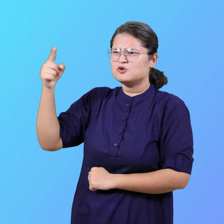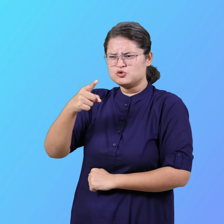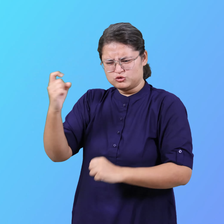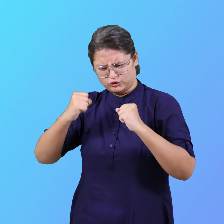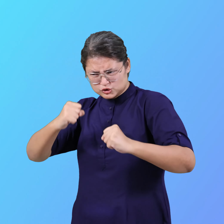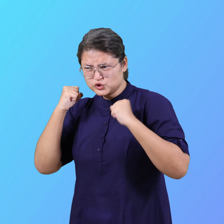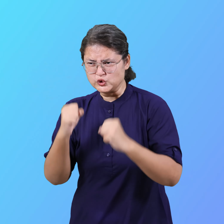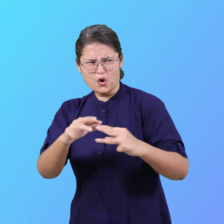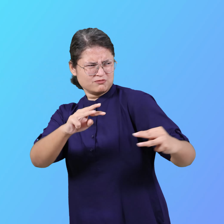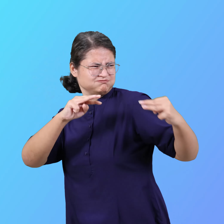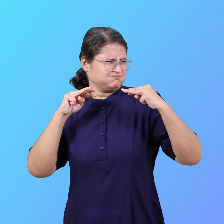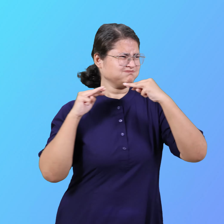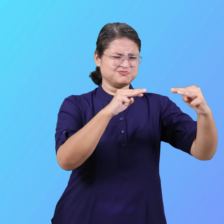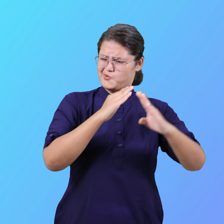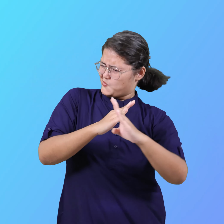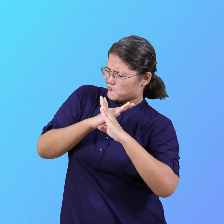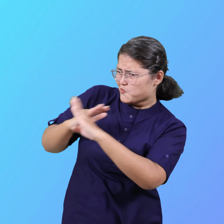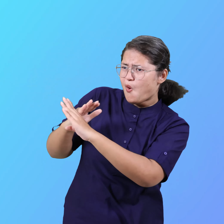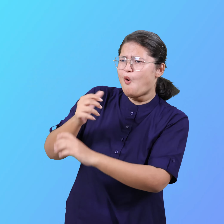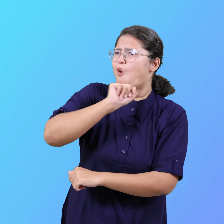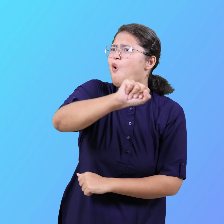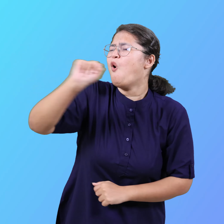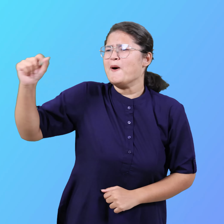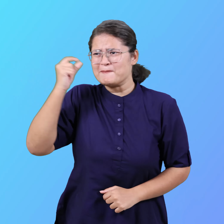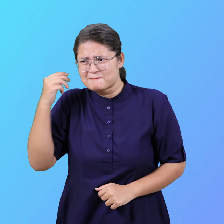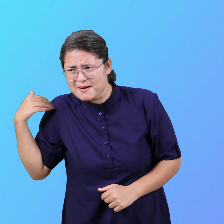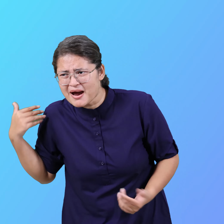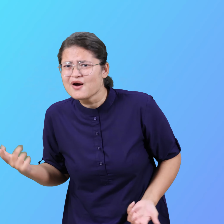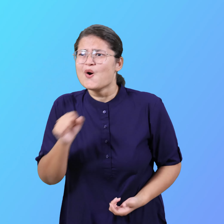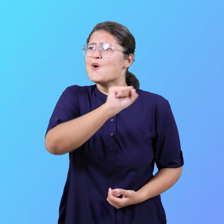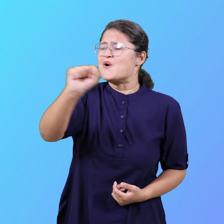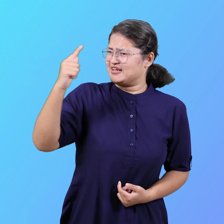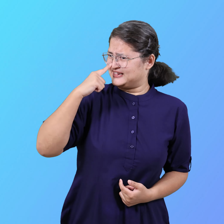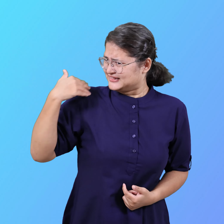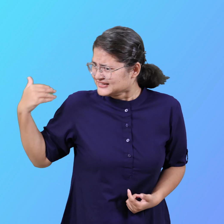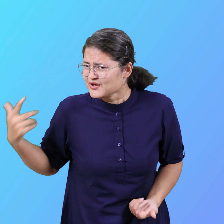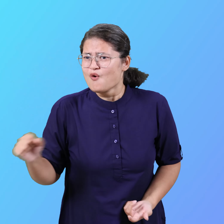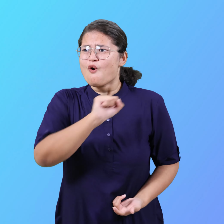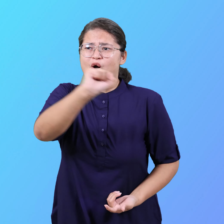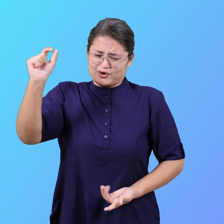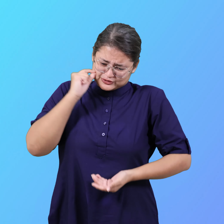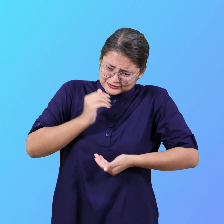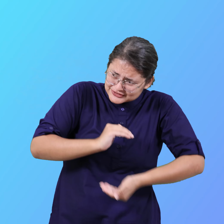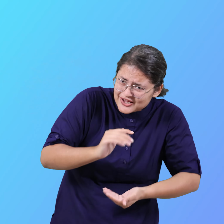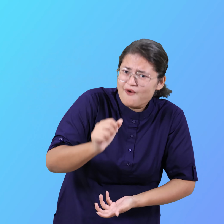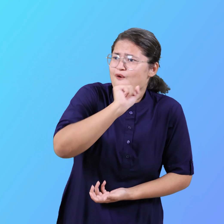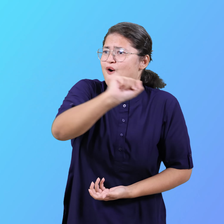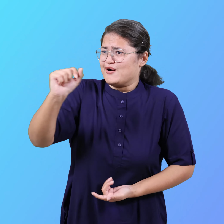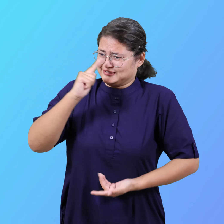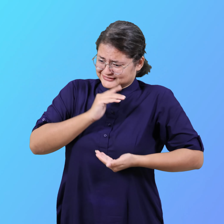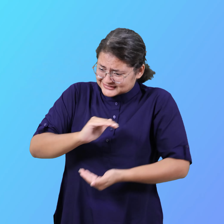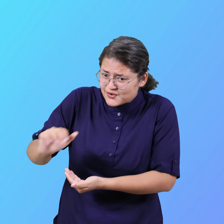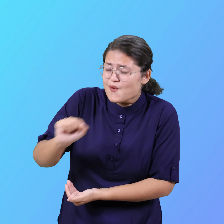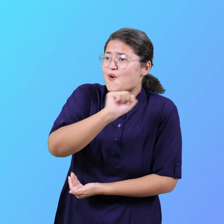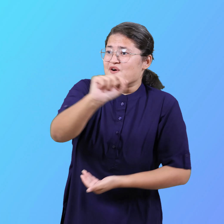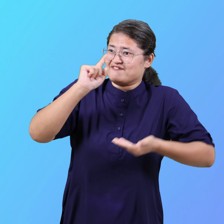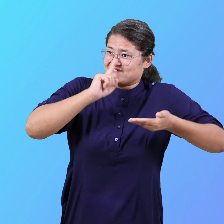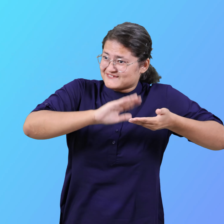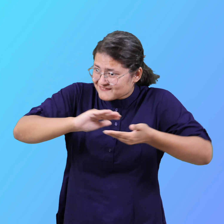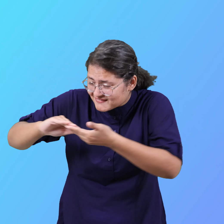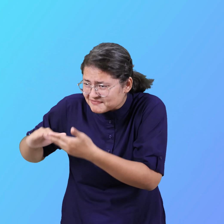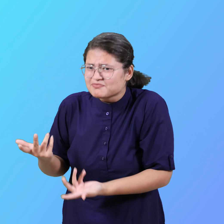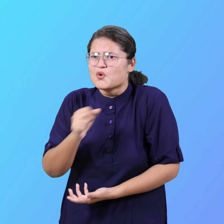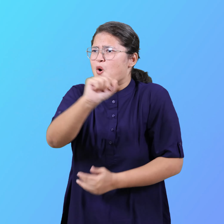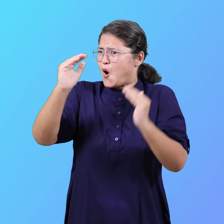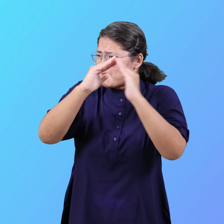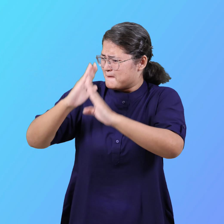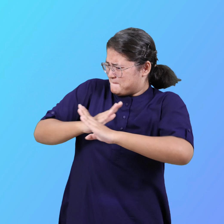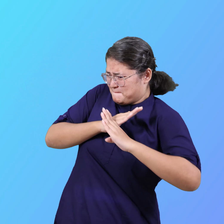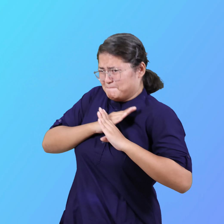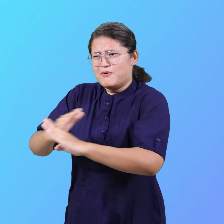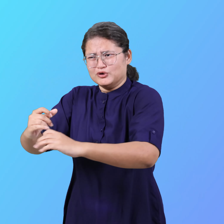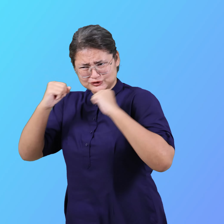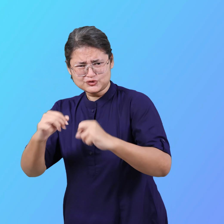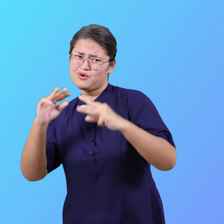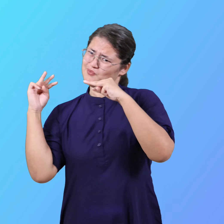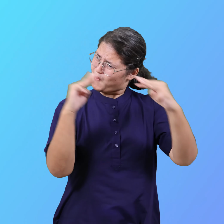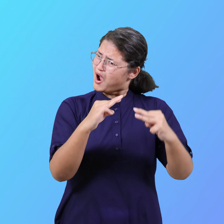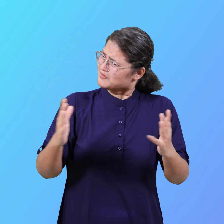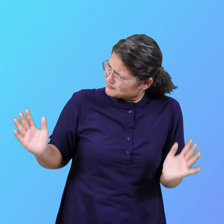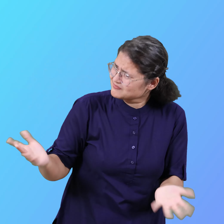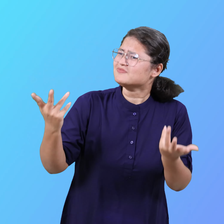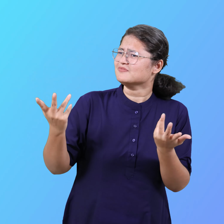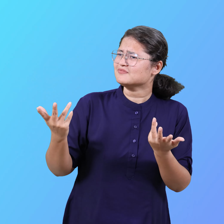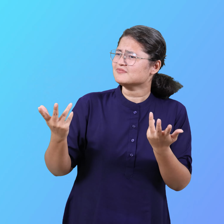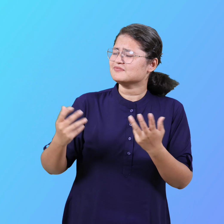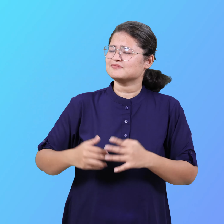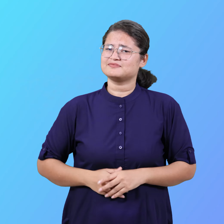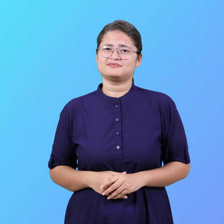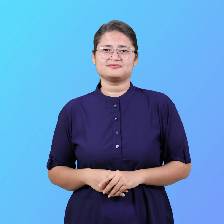You must fight for your brothers, your sons and your daughters! You must fight for your wives and your homes!”